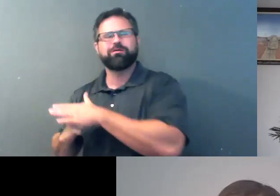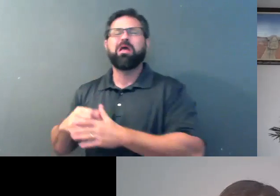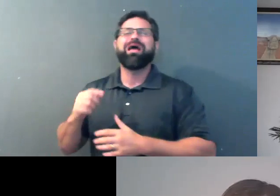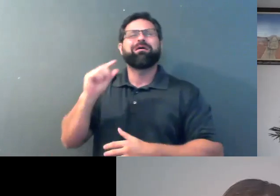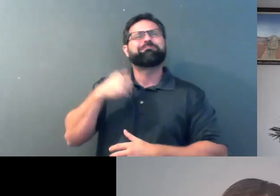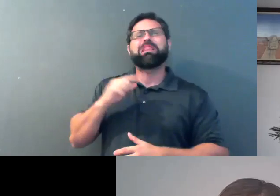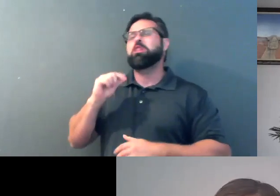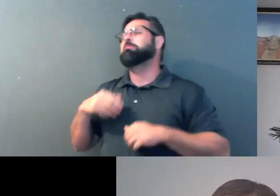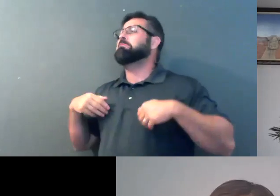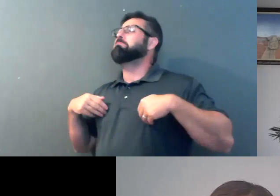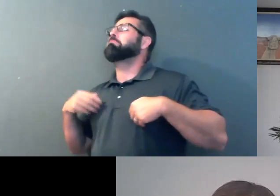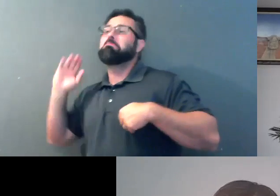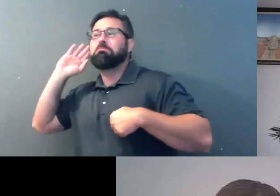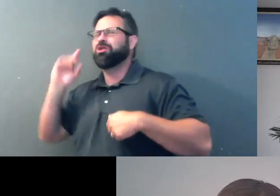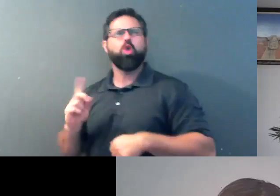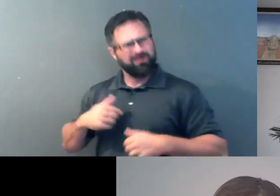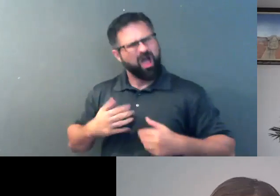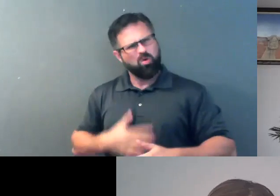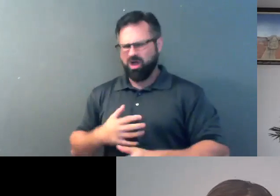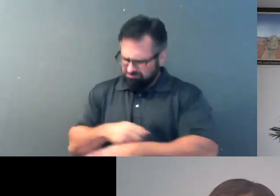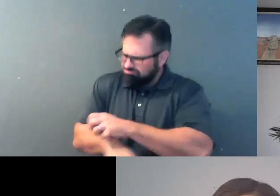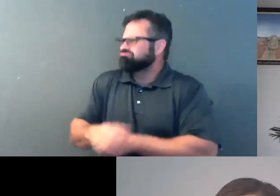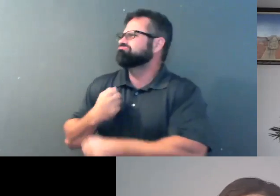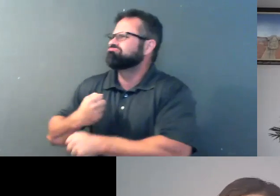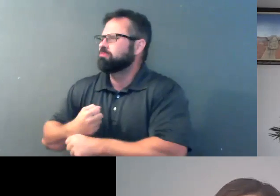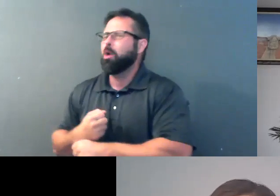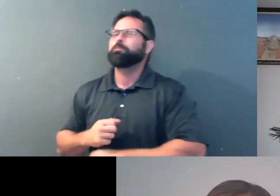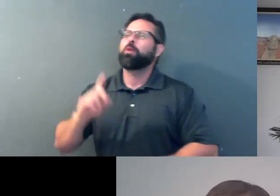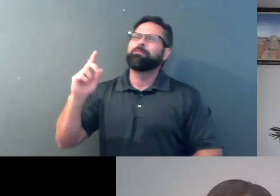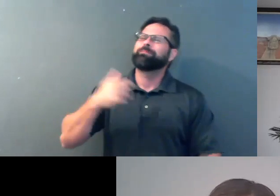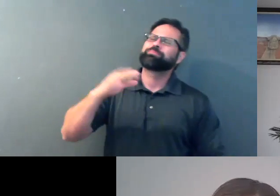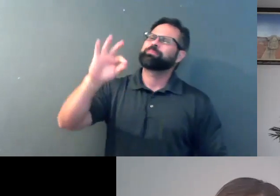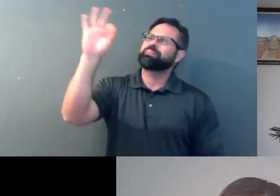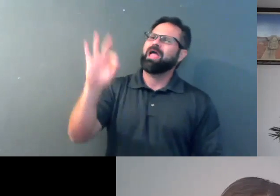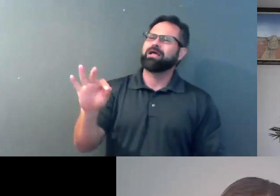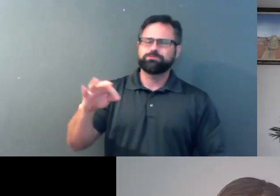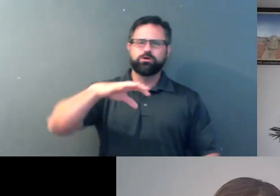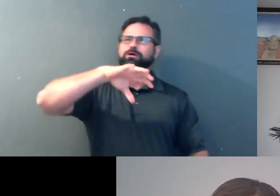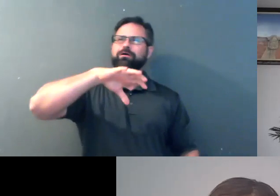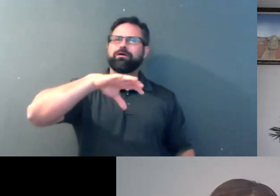at a field level a country level um you discussed about the work stream one but i want to see